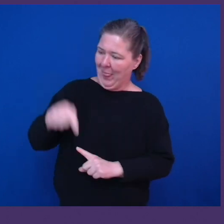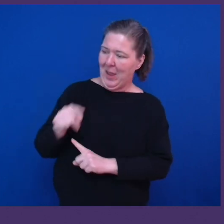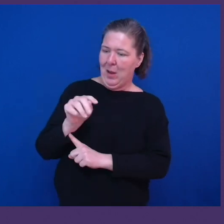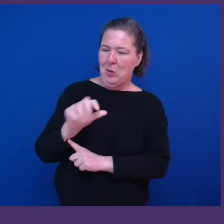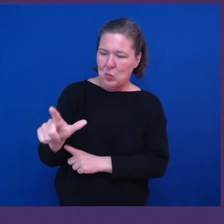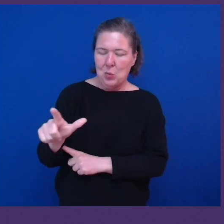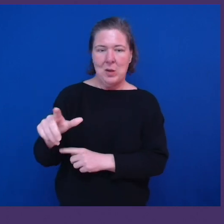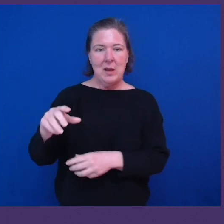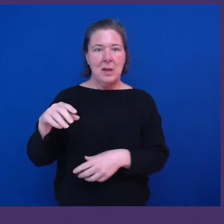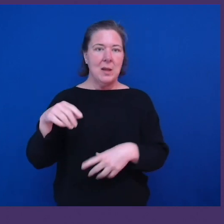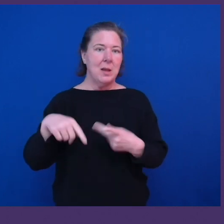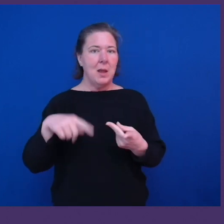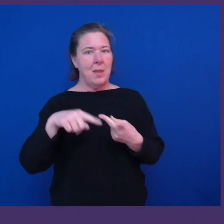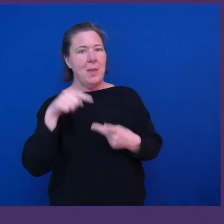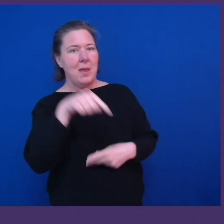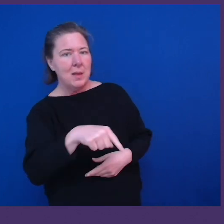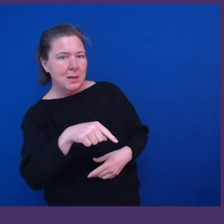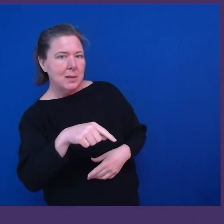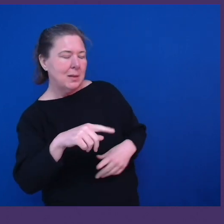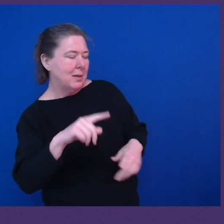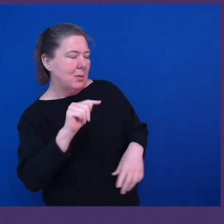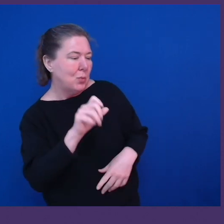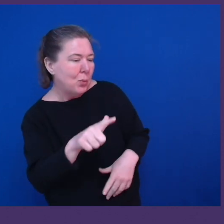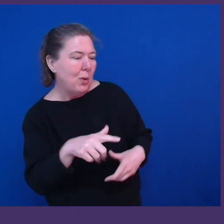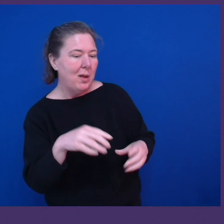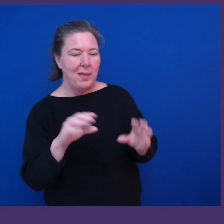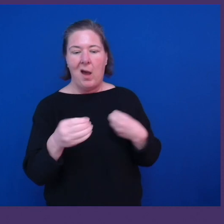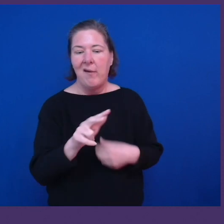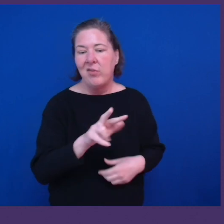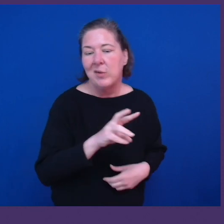or this tool within Office 365."